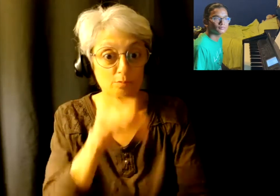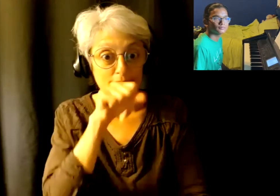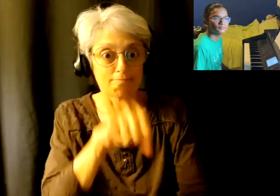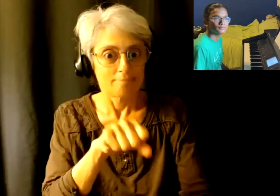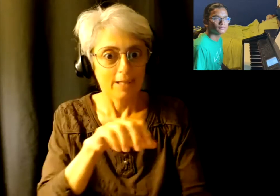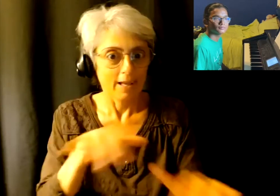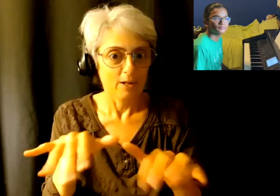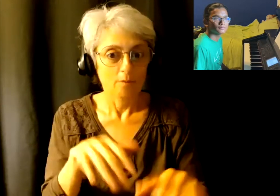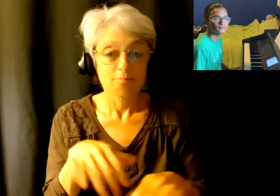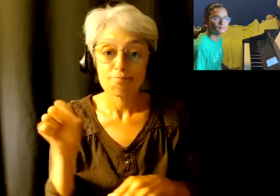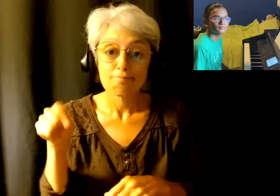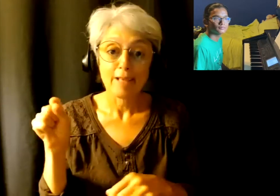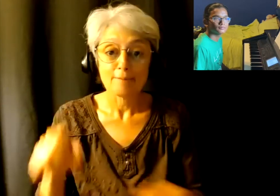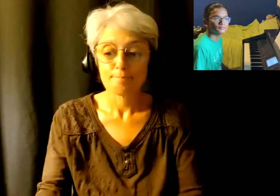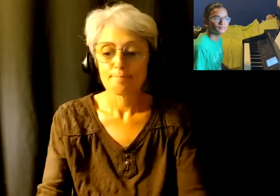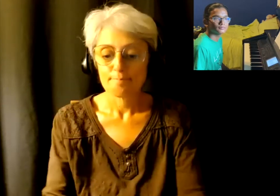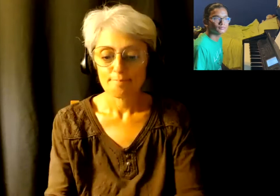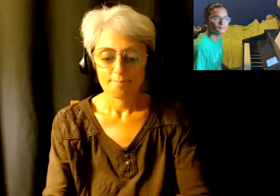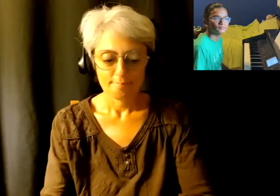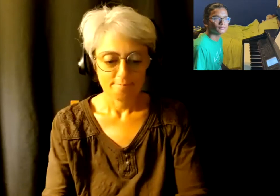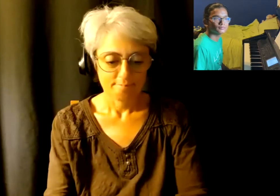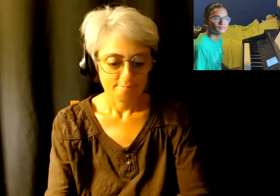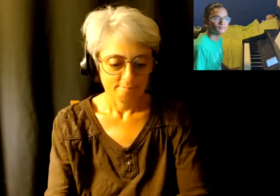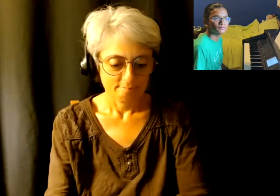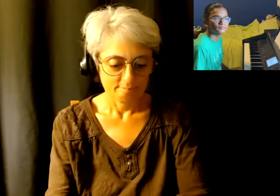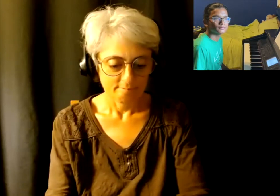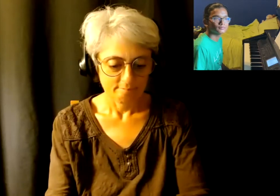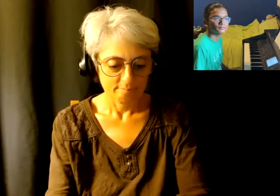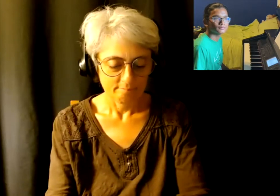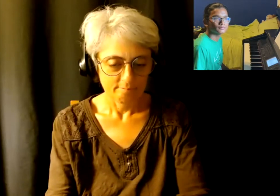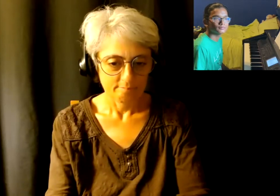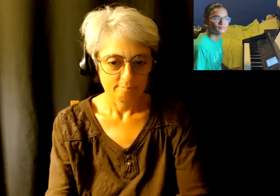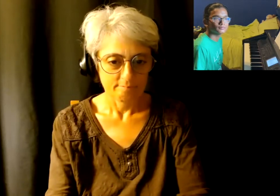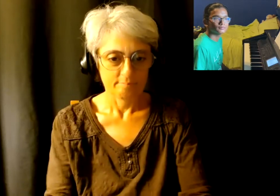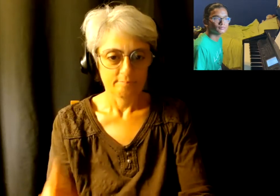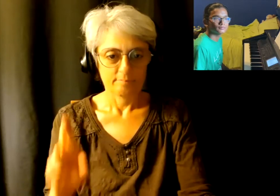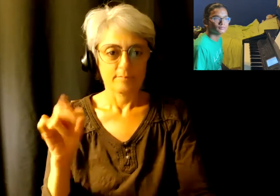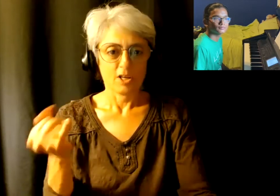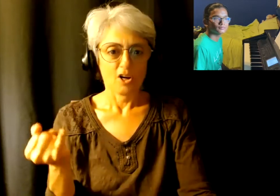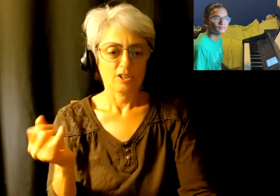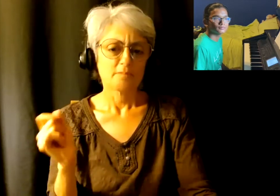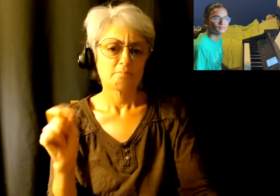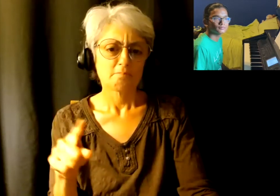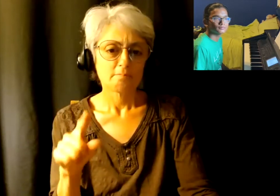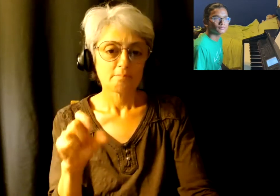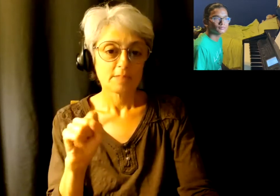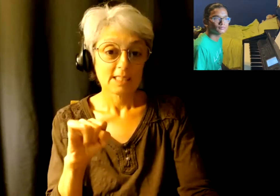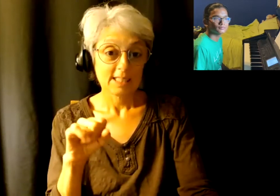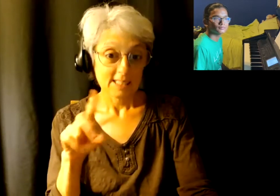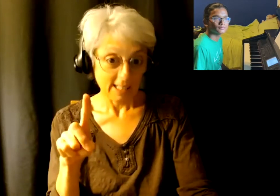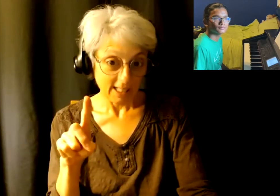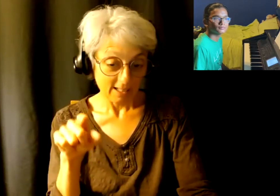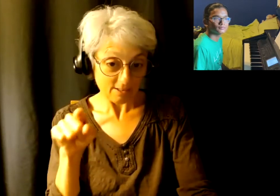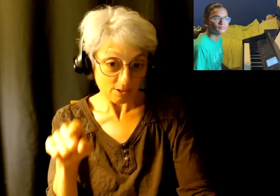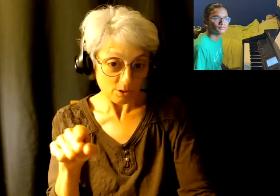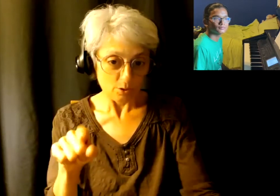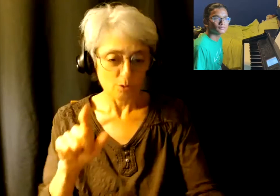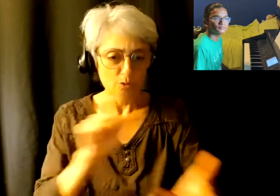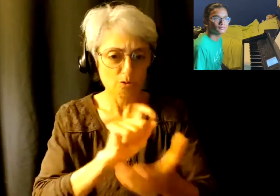Sid: Yeah. So Sid do you compose your own songs or do you